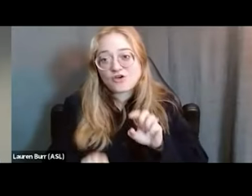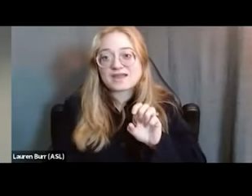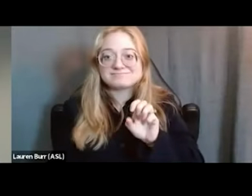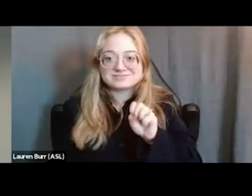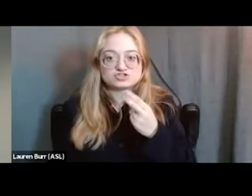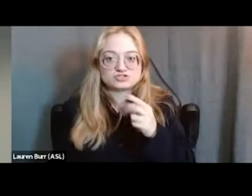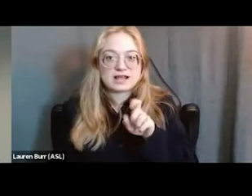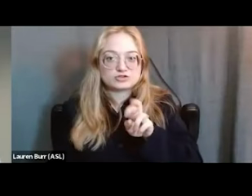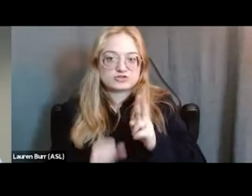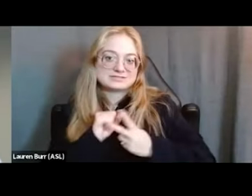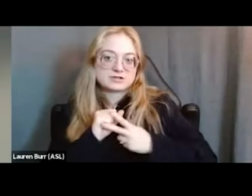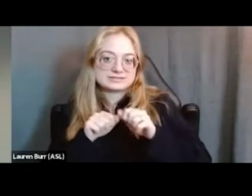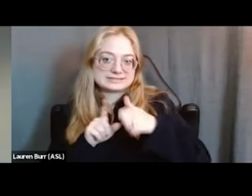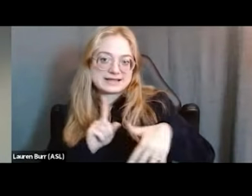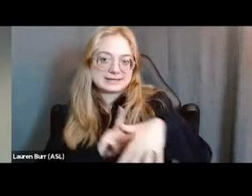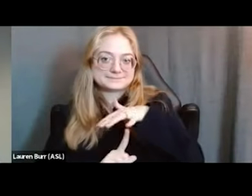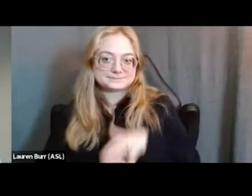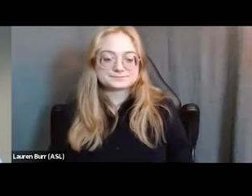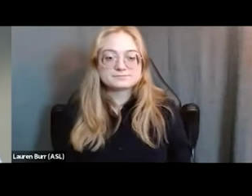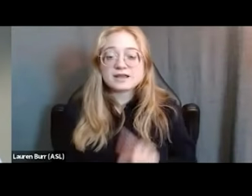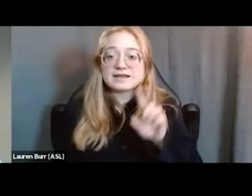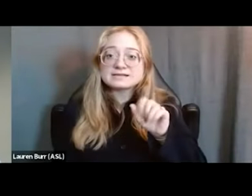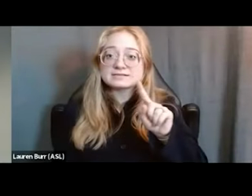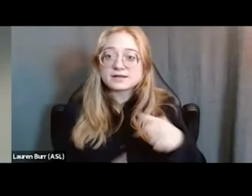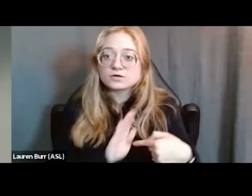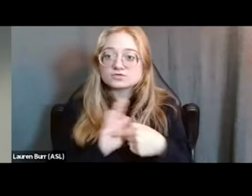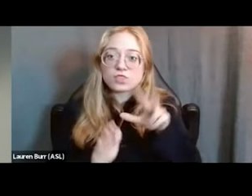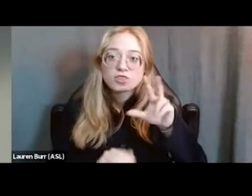We also know that the data shows that about 30% of older adults experiencing homelessness